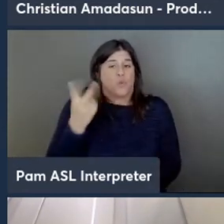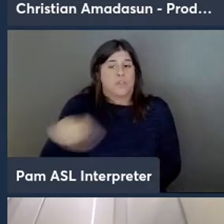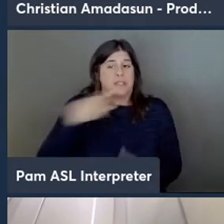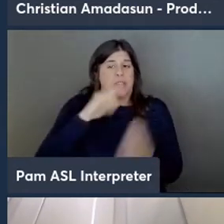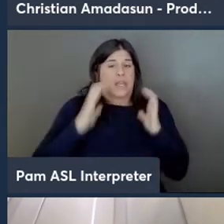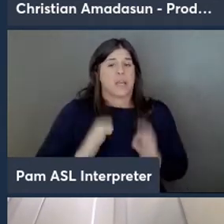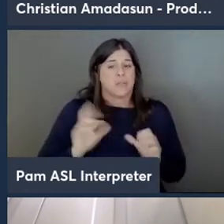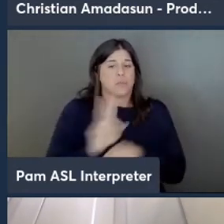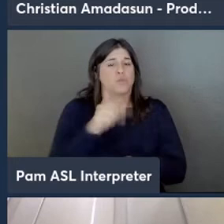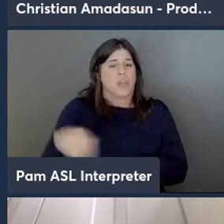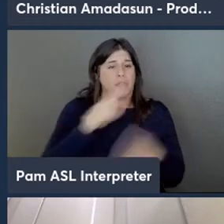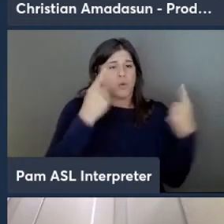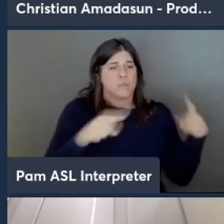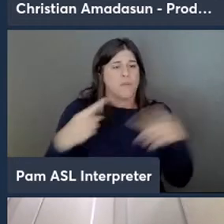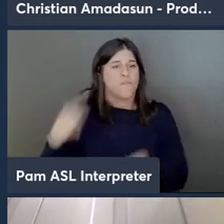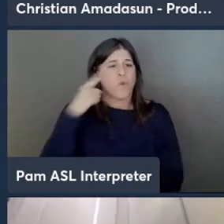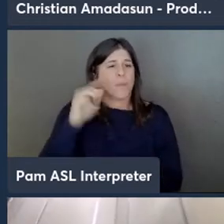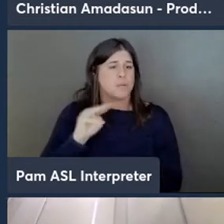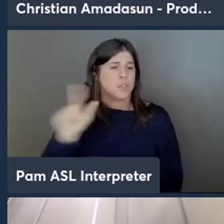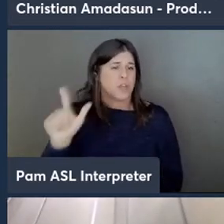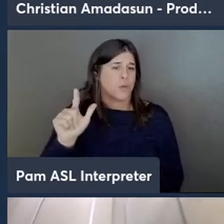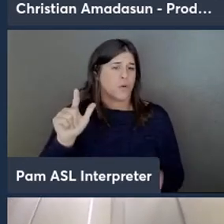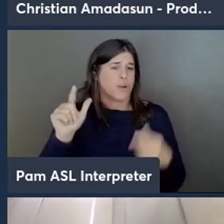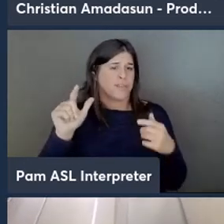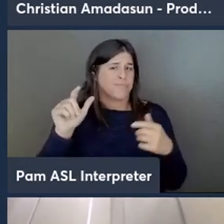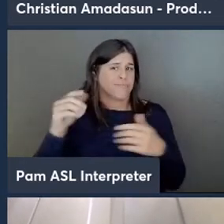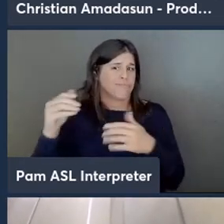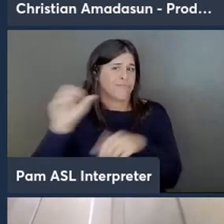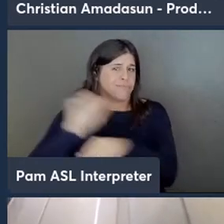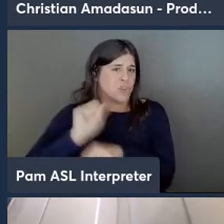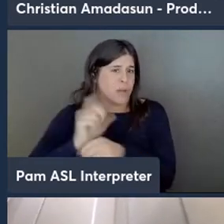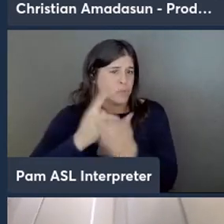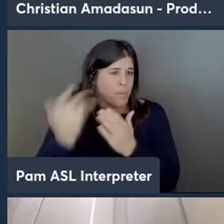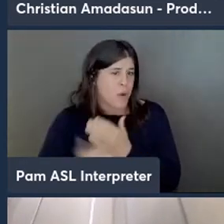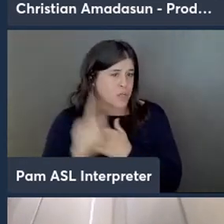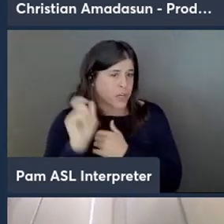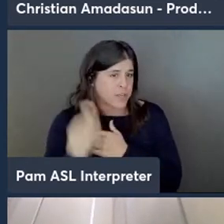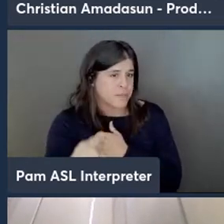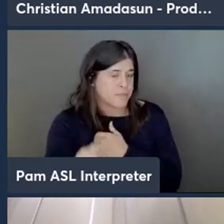for machine learning jobs and machine learning projects? All right. Yeah. So I will answer that question.